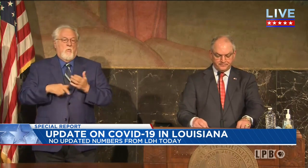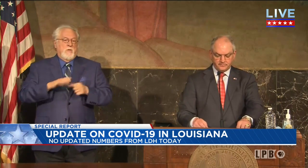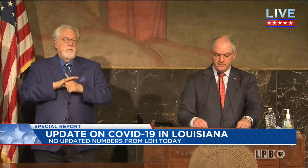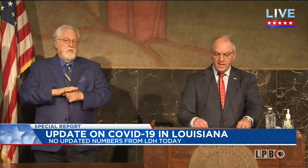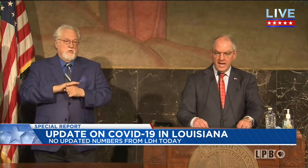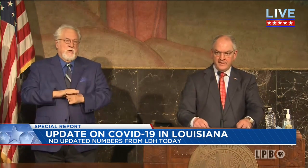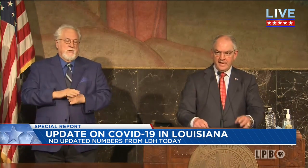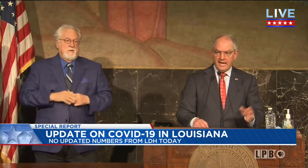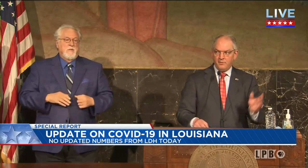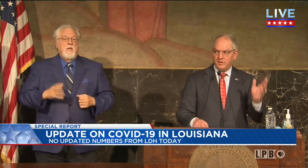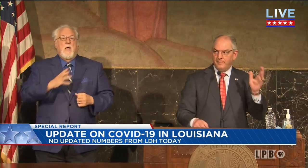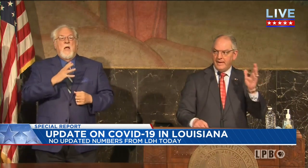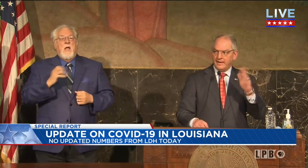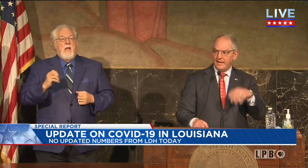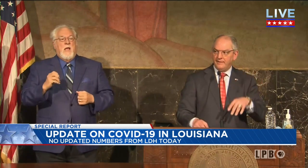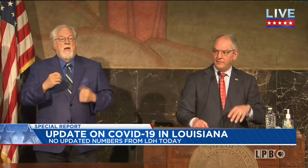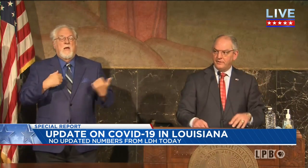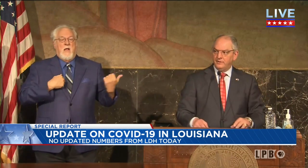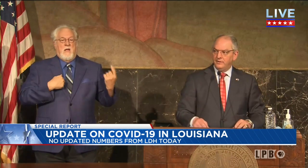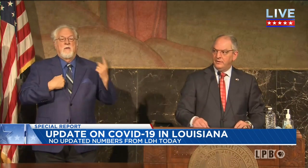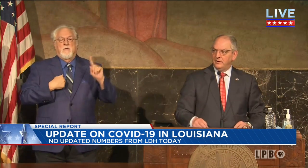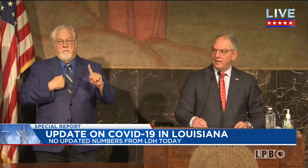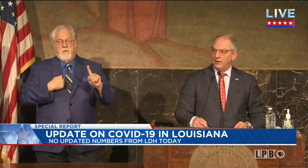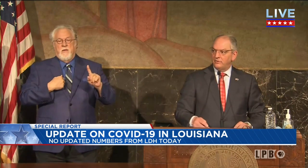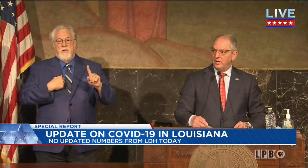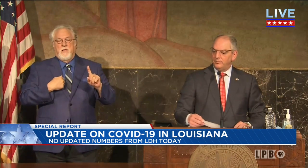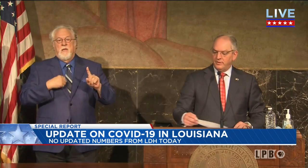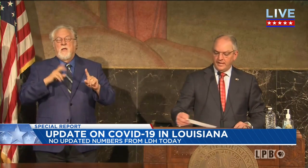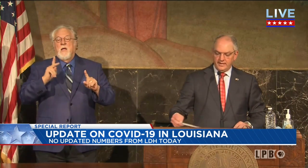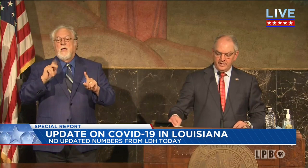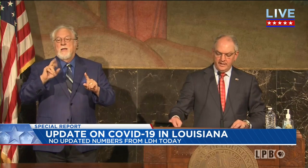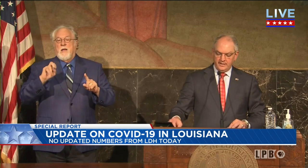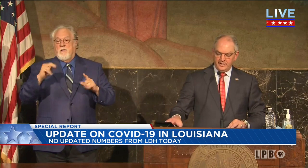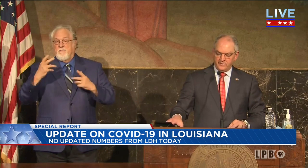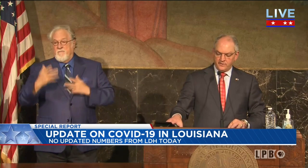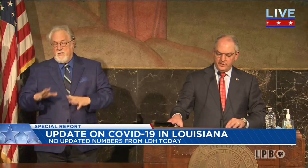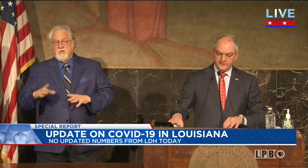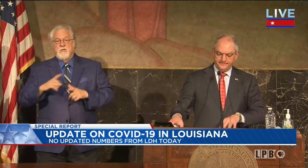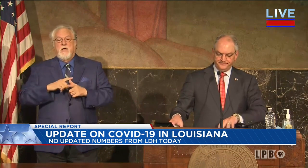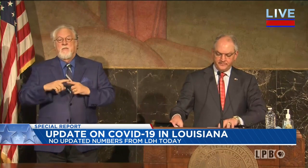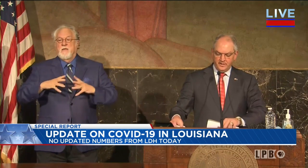RECOVERY HOTLINE THAT'S AVAILABLE SO THE PEOPLE CAN BETTER COPE WITH WHAT CAN BE A